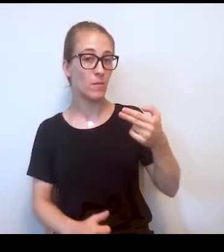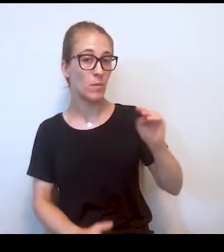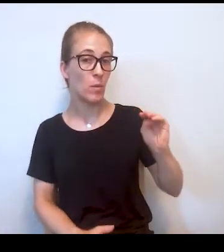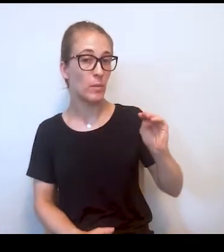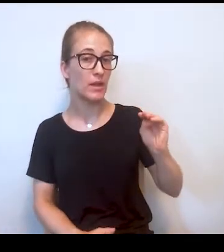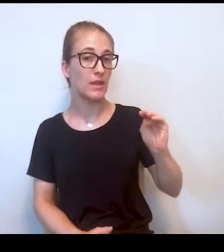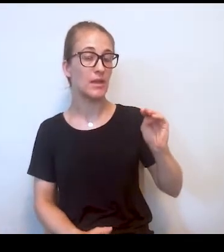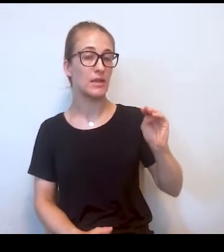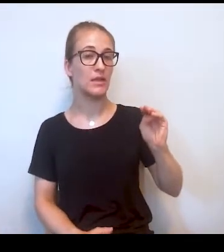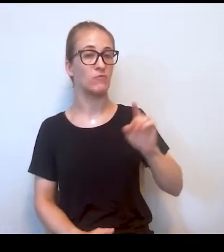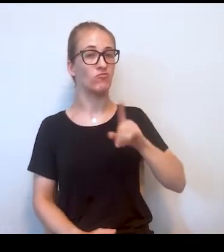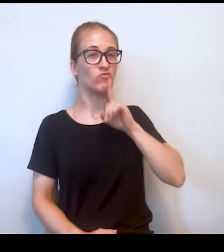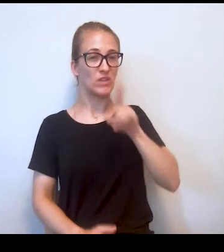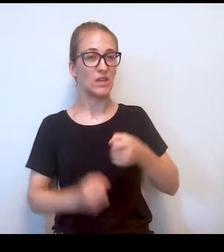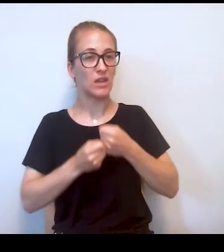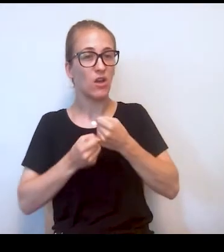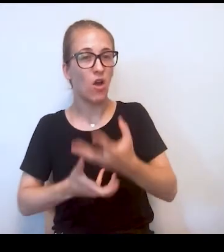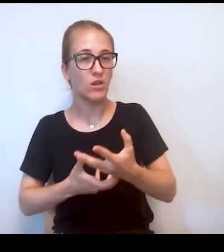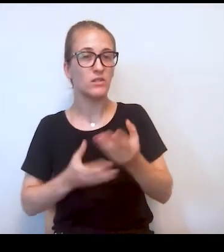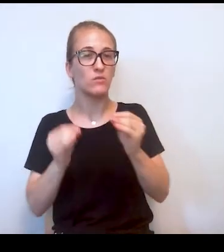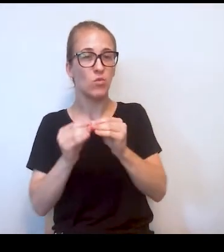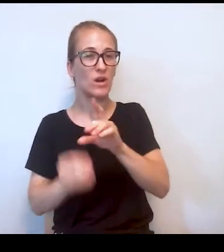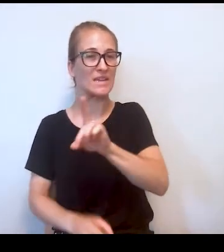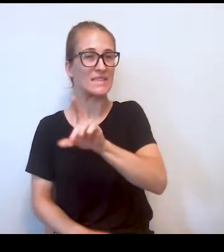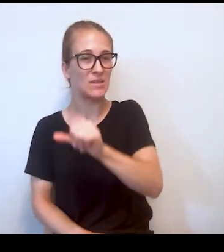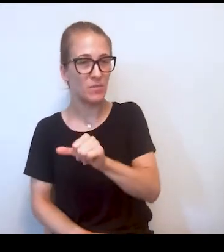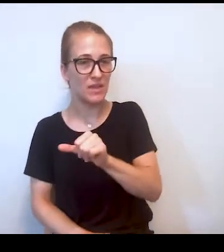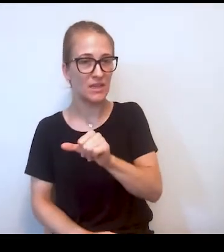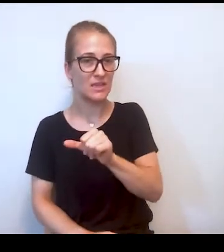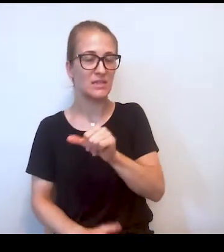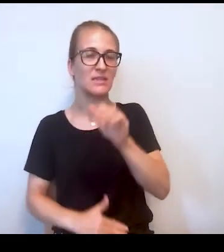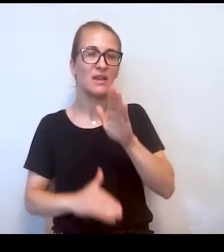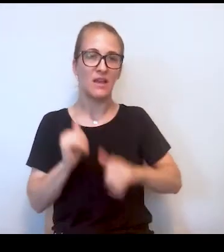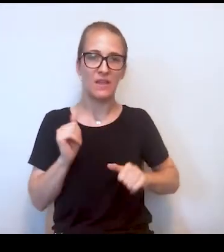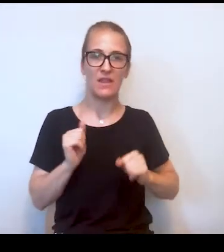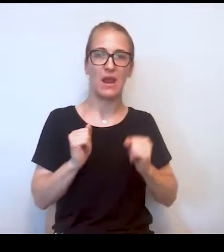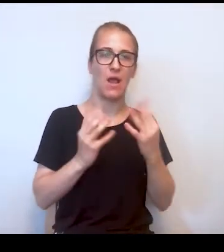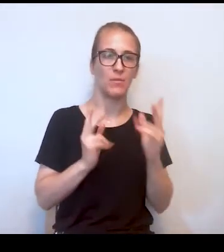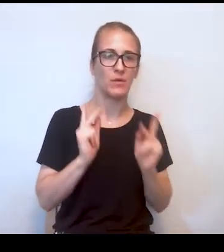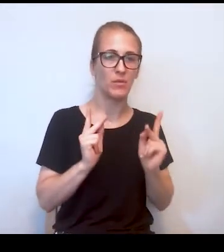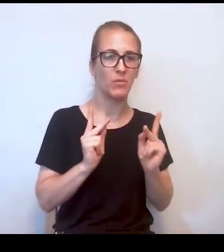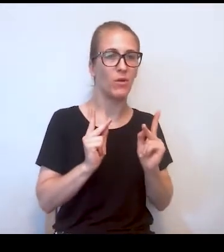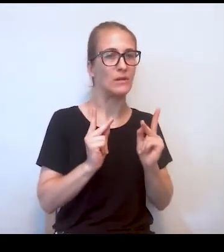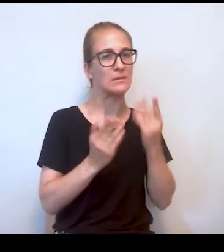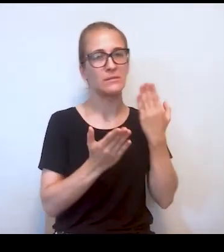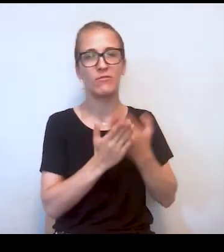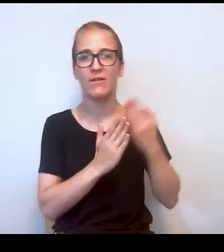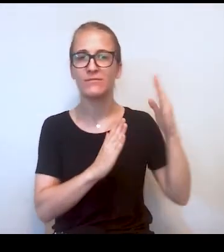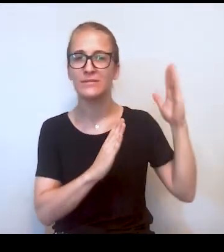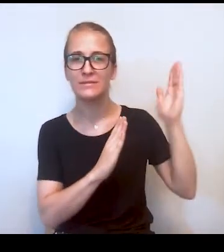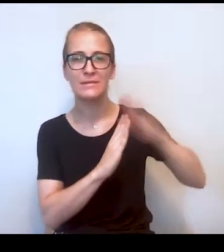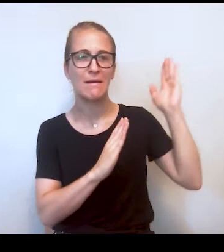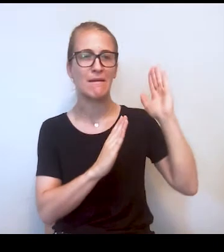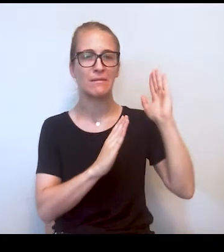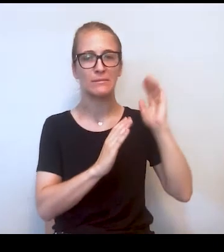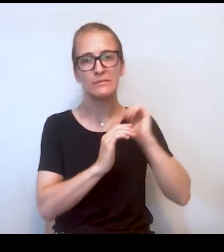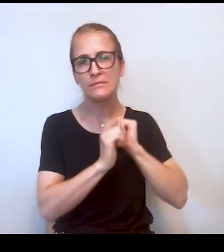than those who make those upper echelons of these sports institutions of the dance world,